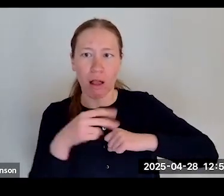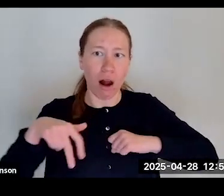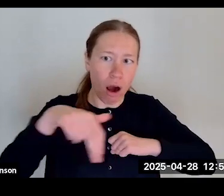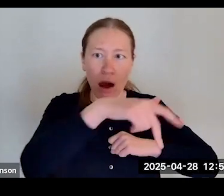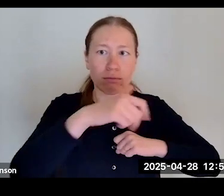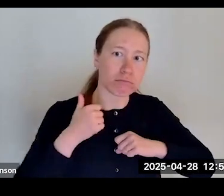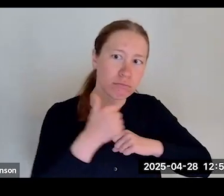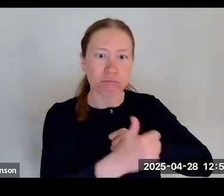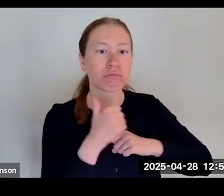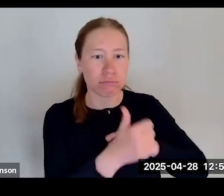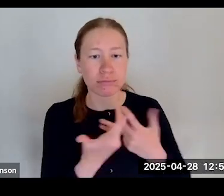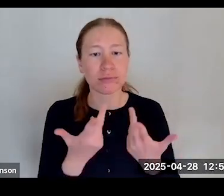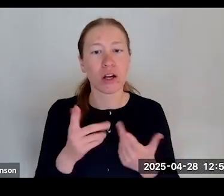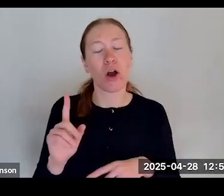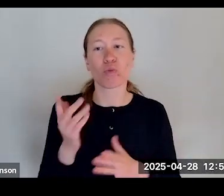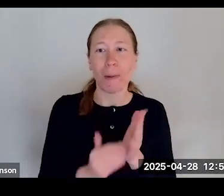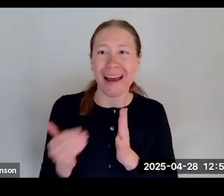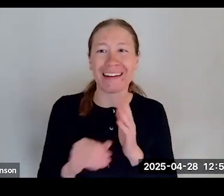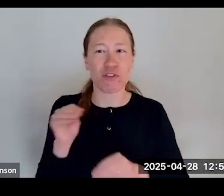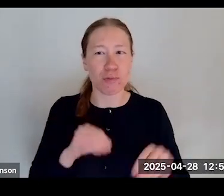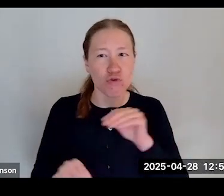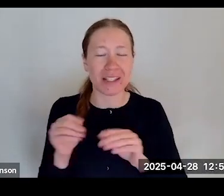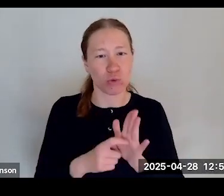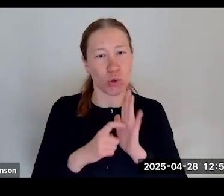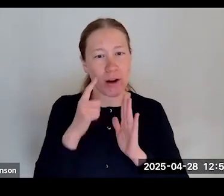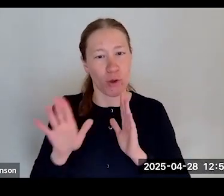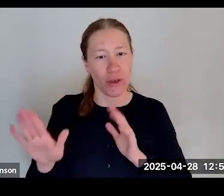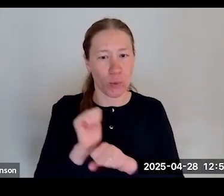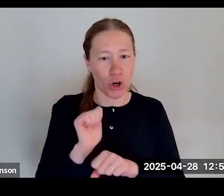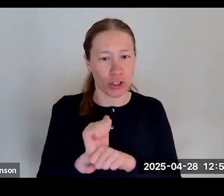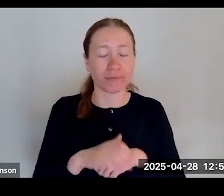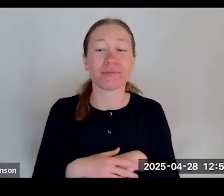to complete their job tasks, and then the requirement of transporting heavy materials